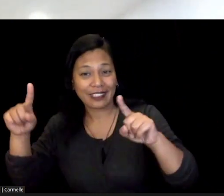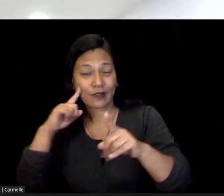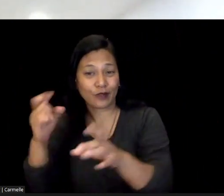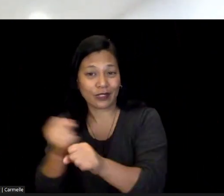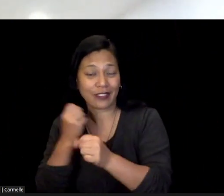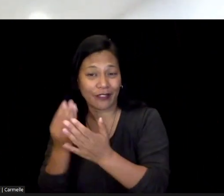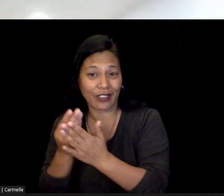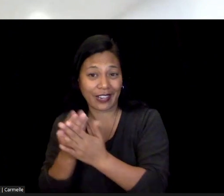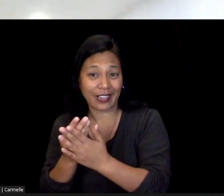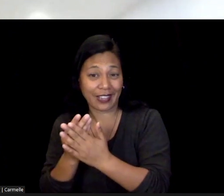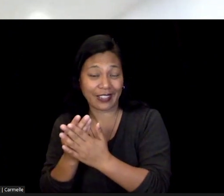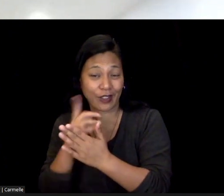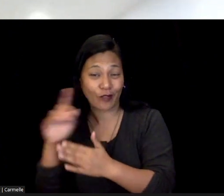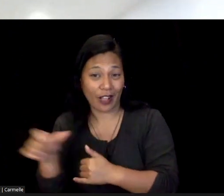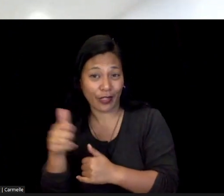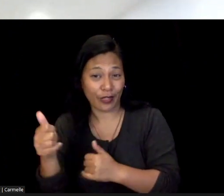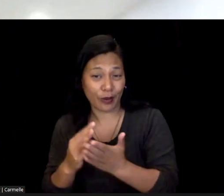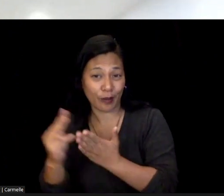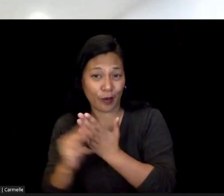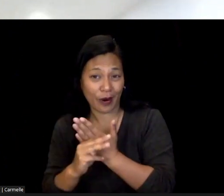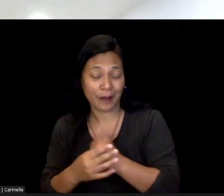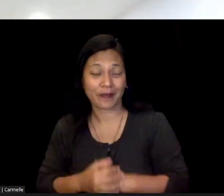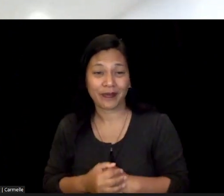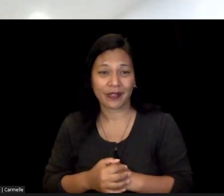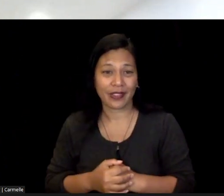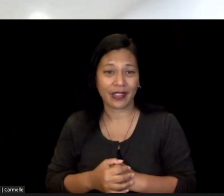I think that's sometimes a bit of a bit of an unforced error.